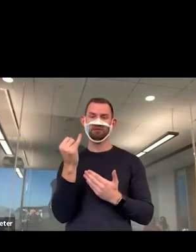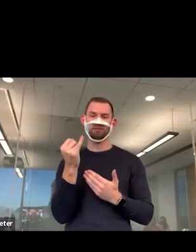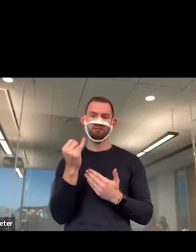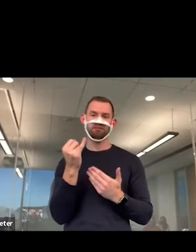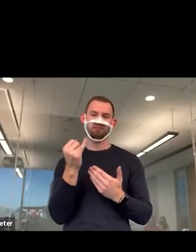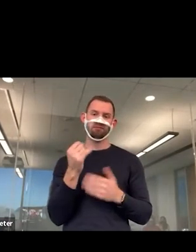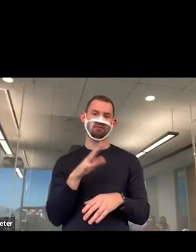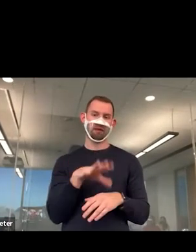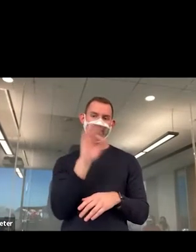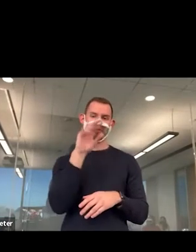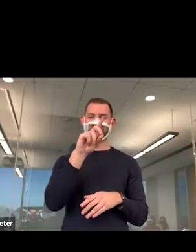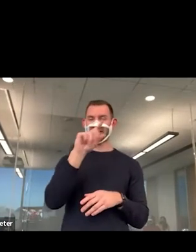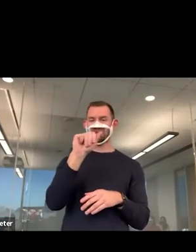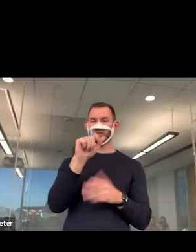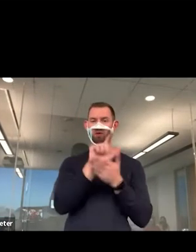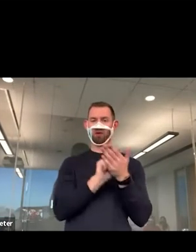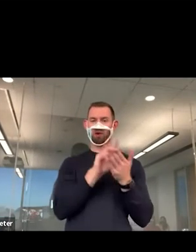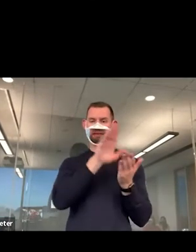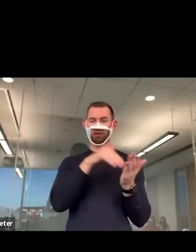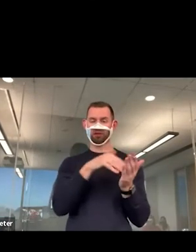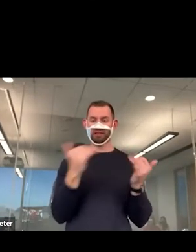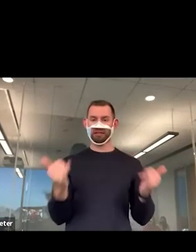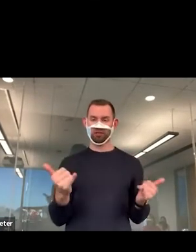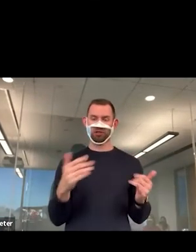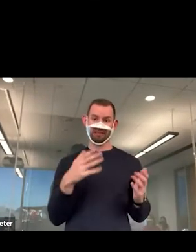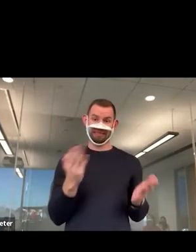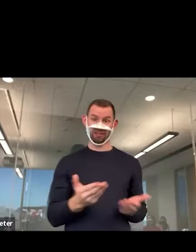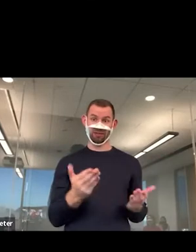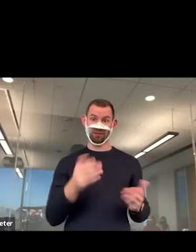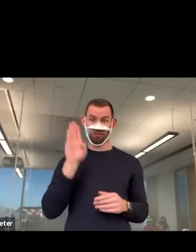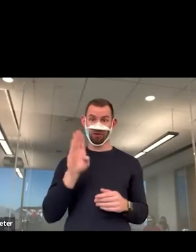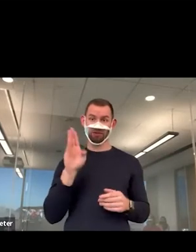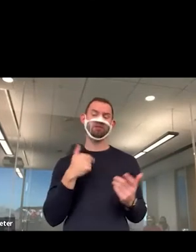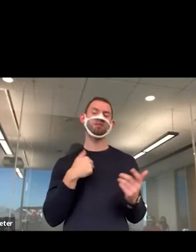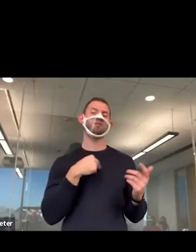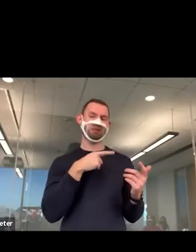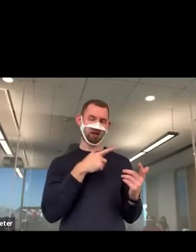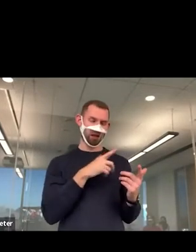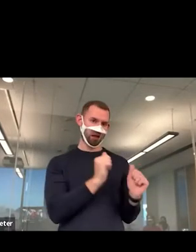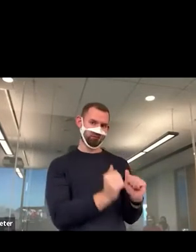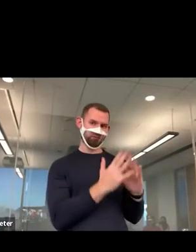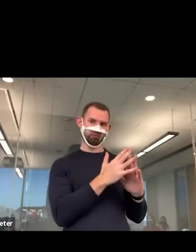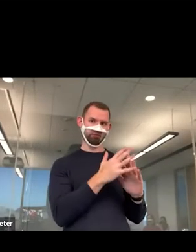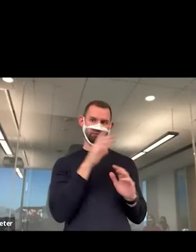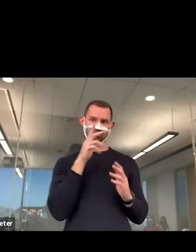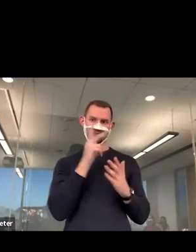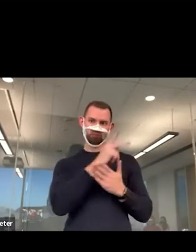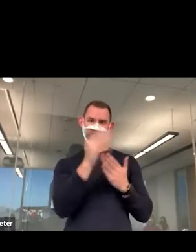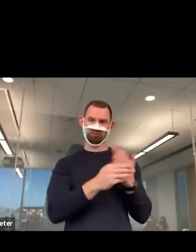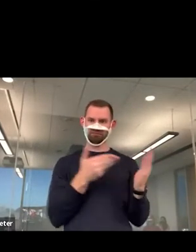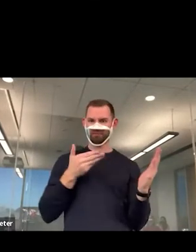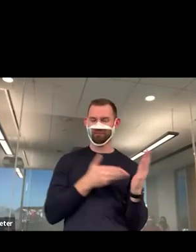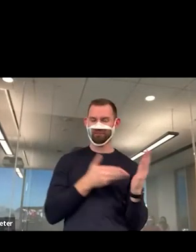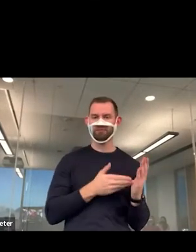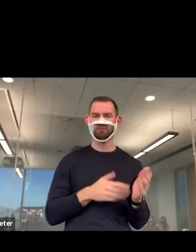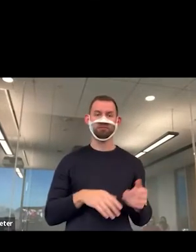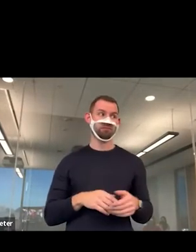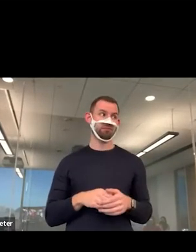and then implement that project for the next couple of years and the law firm scad knops maha